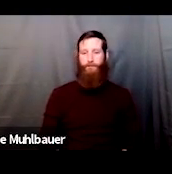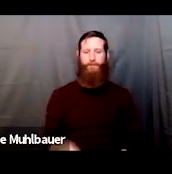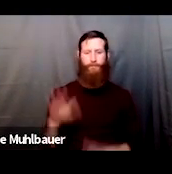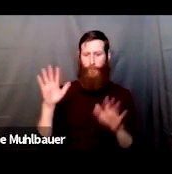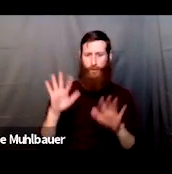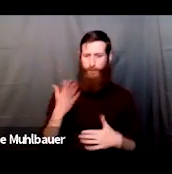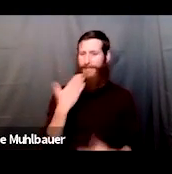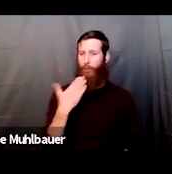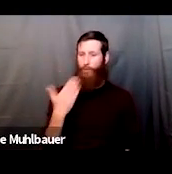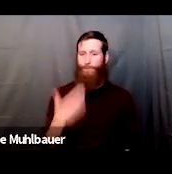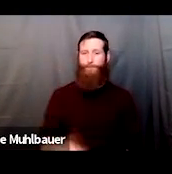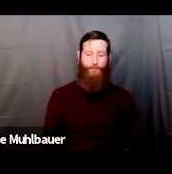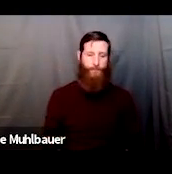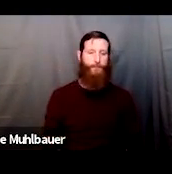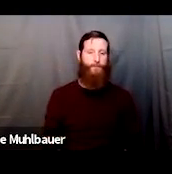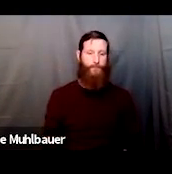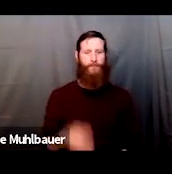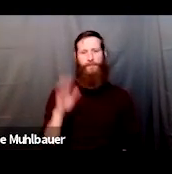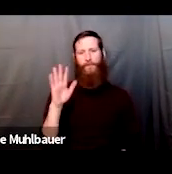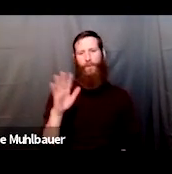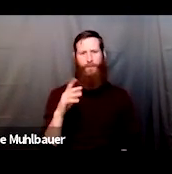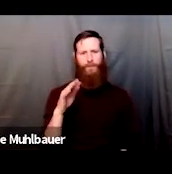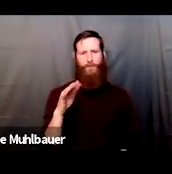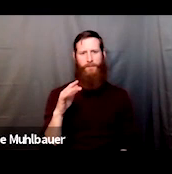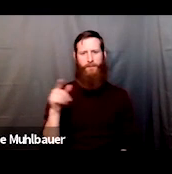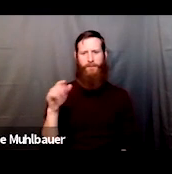This is a great question from CeeCee: